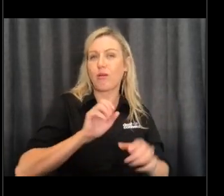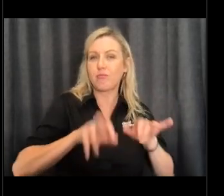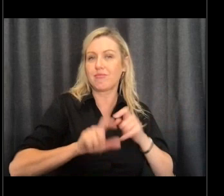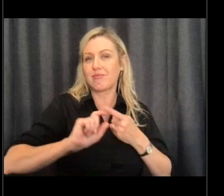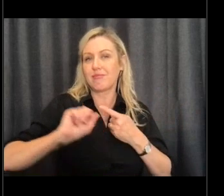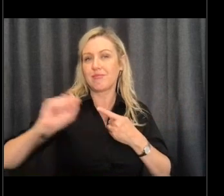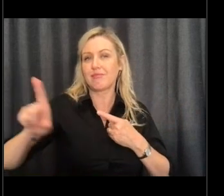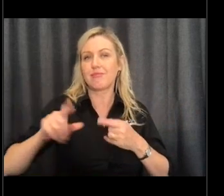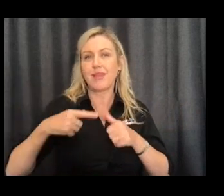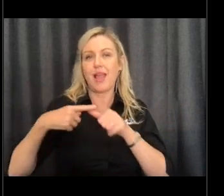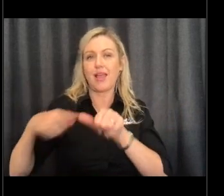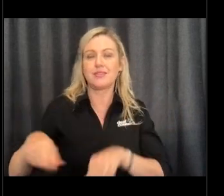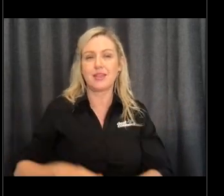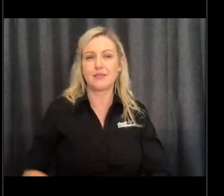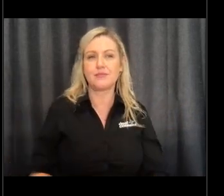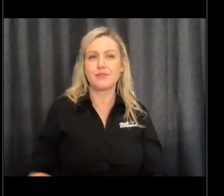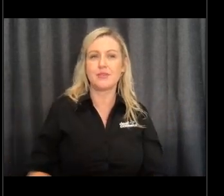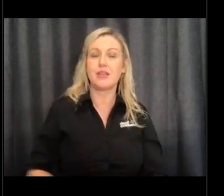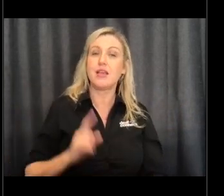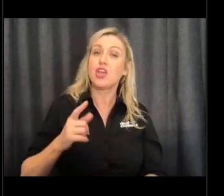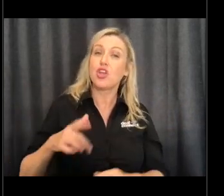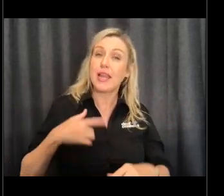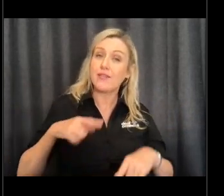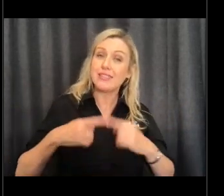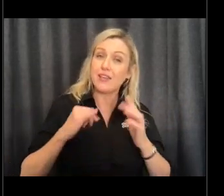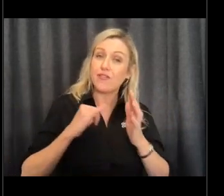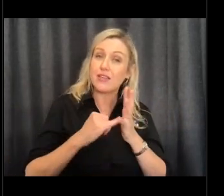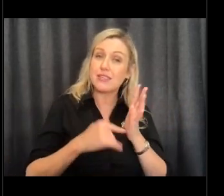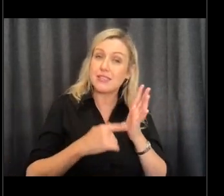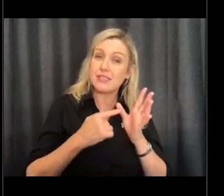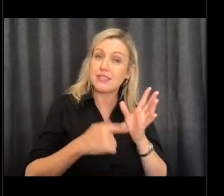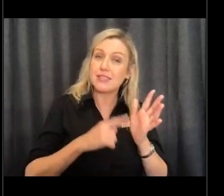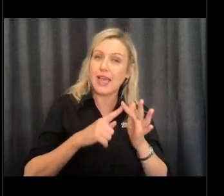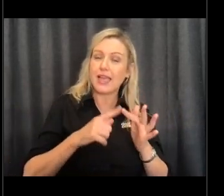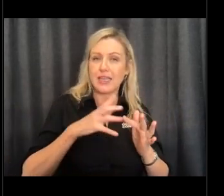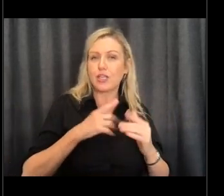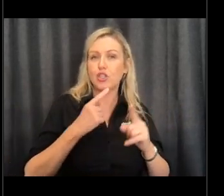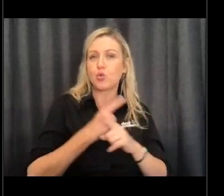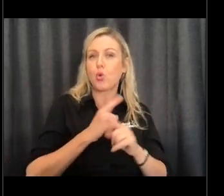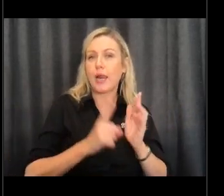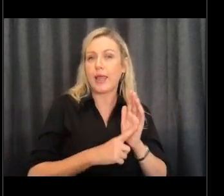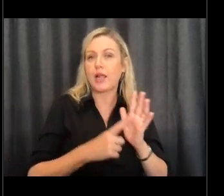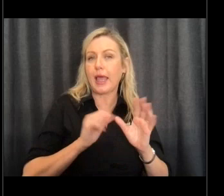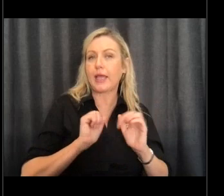And if you're in another state and you don't know who to talk to shoot us an email and